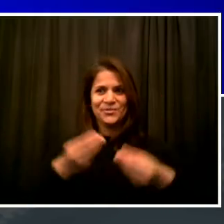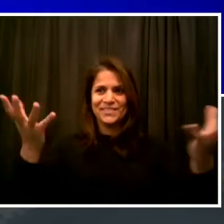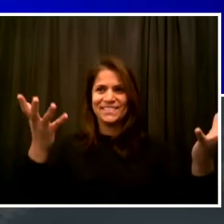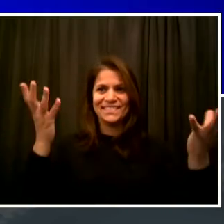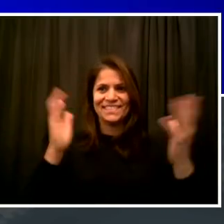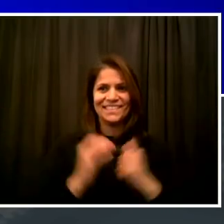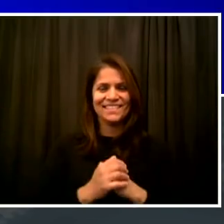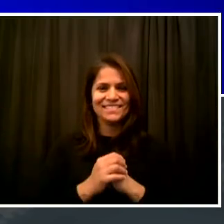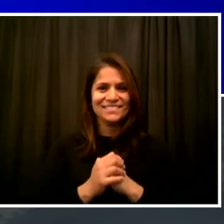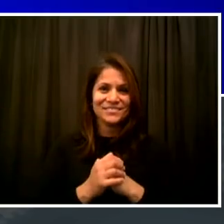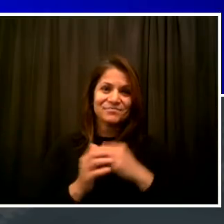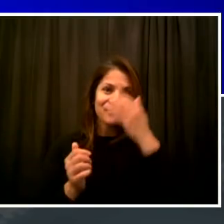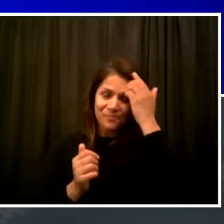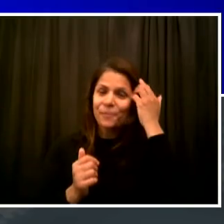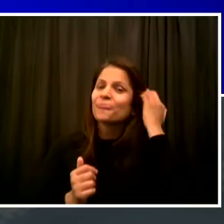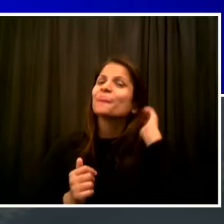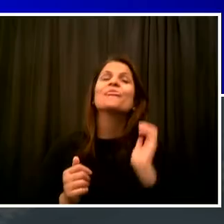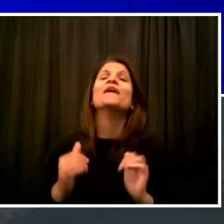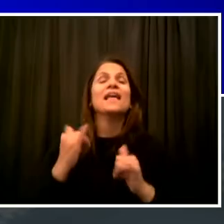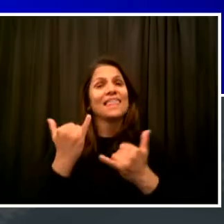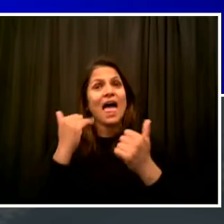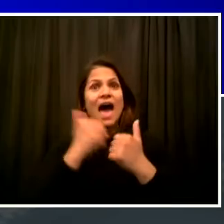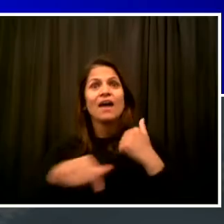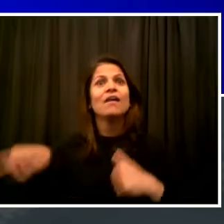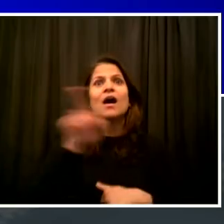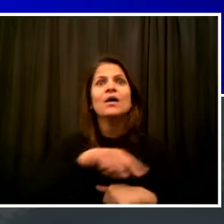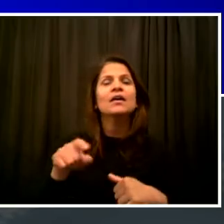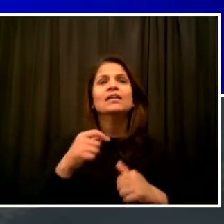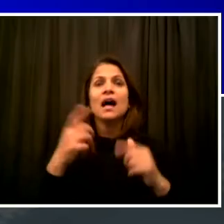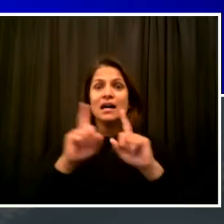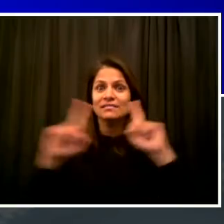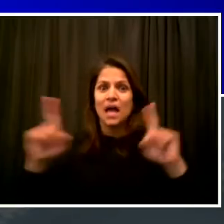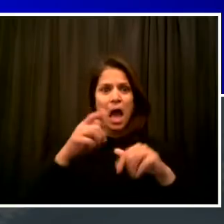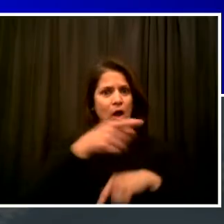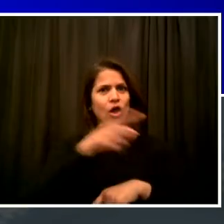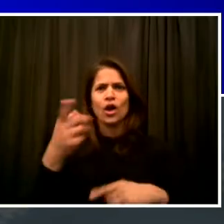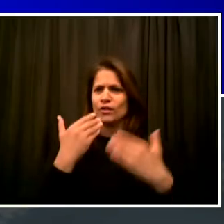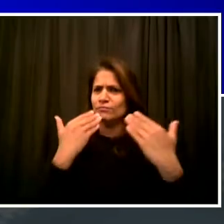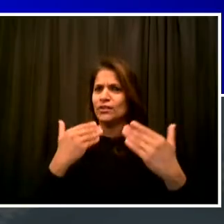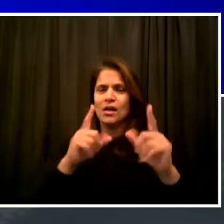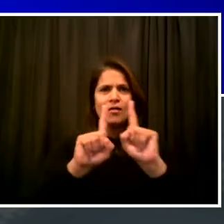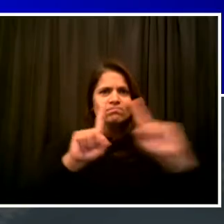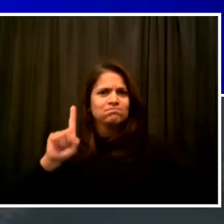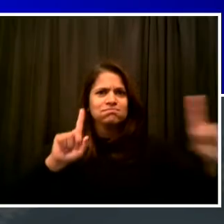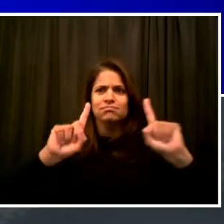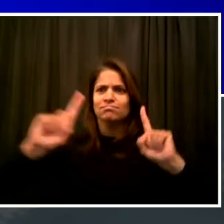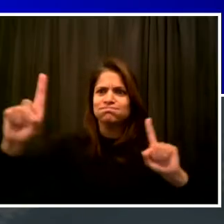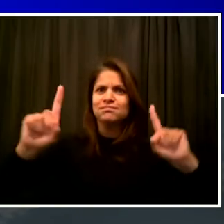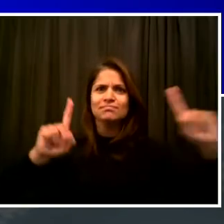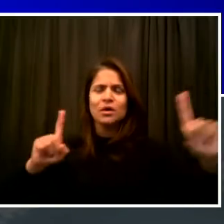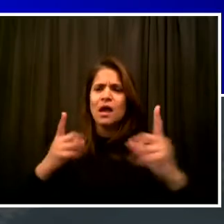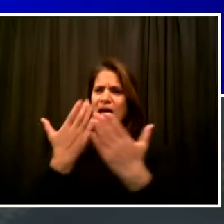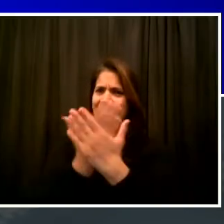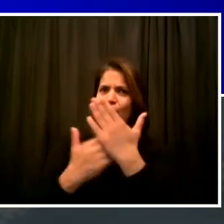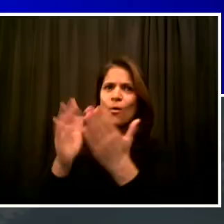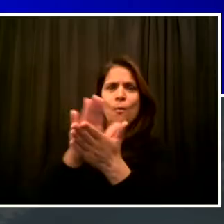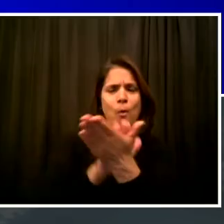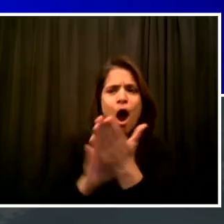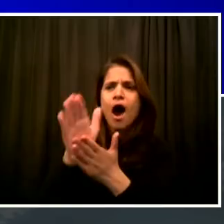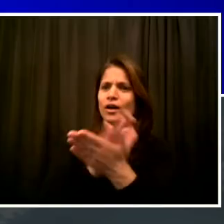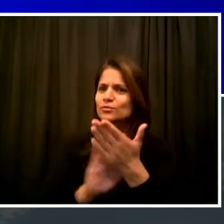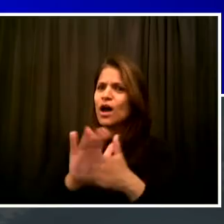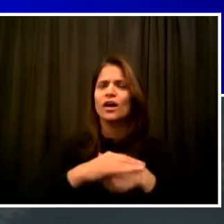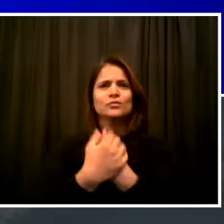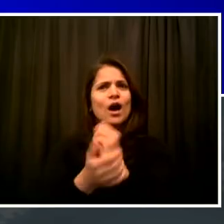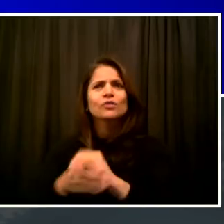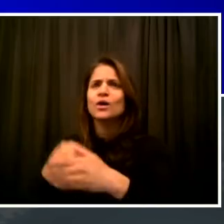EVERY TIME.